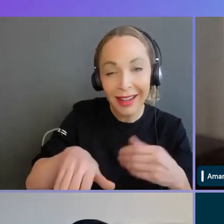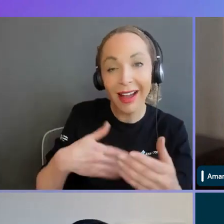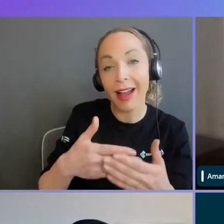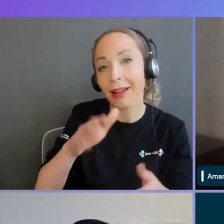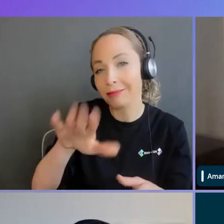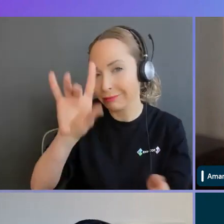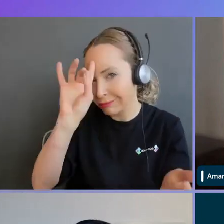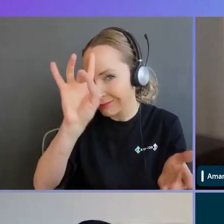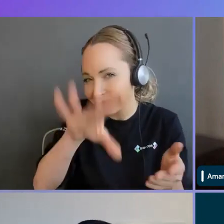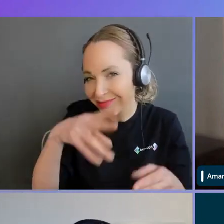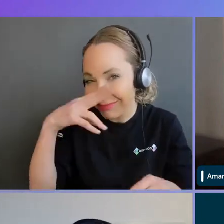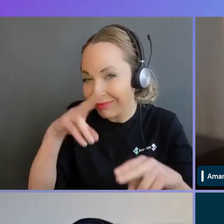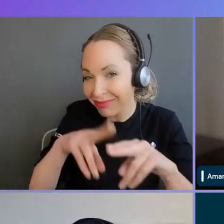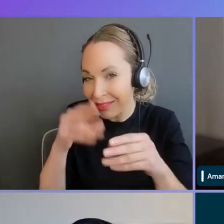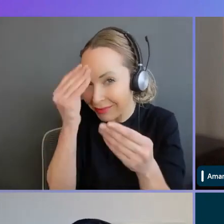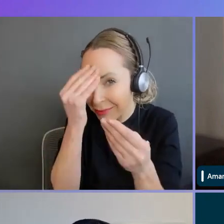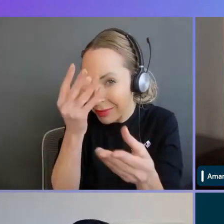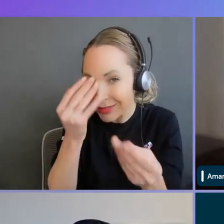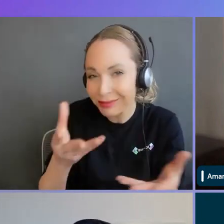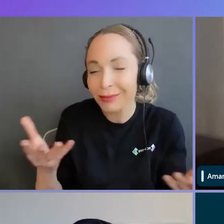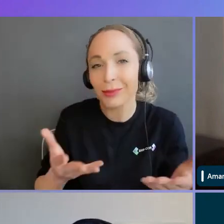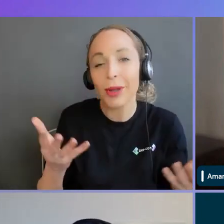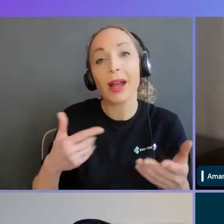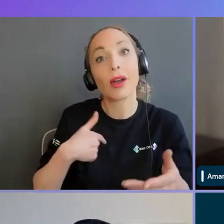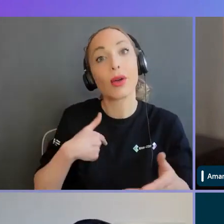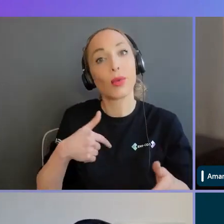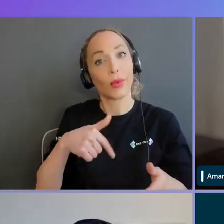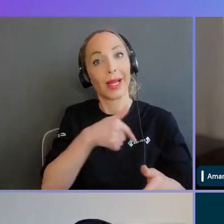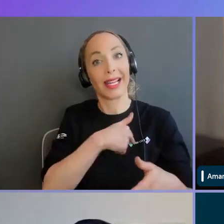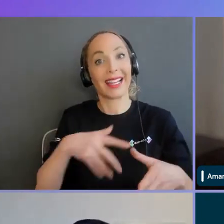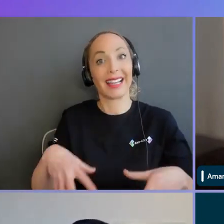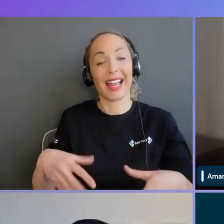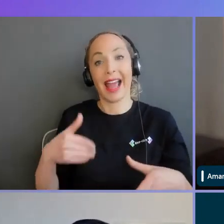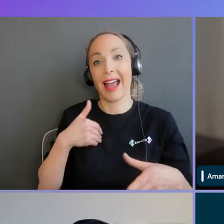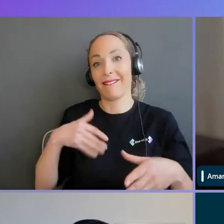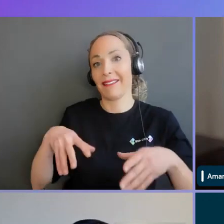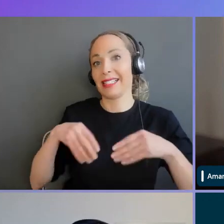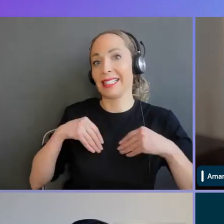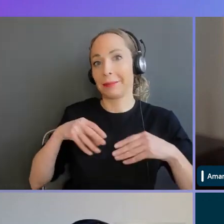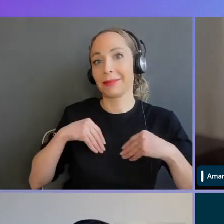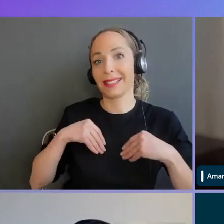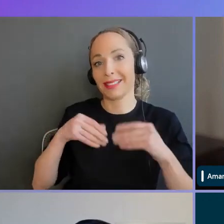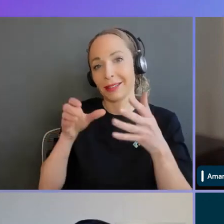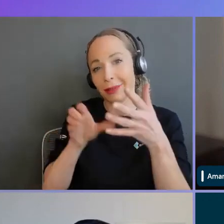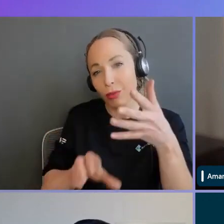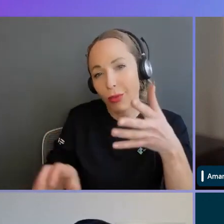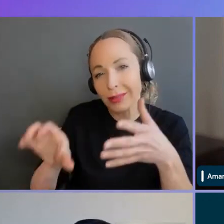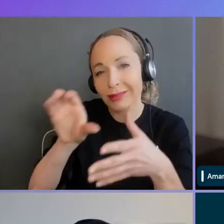our tickets, we included acceptance criteria for mandate, the use of the AKS browser extension just to identify and